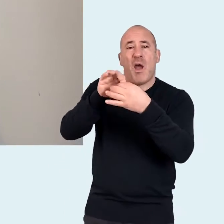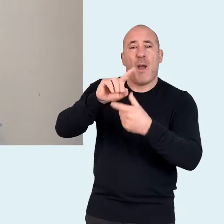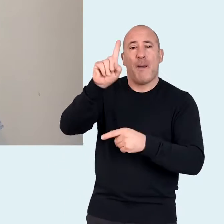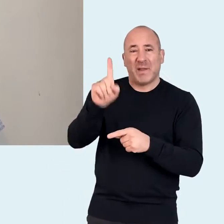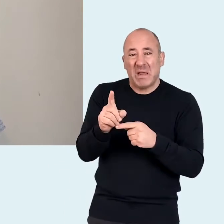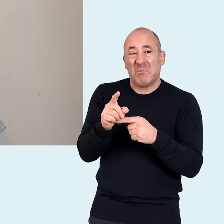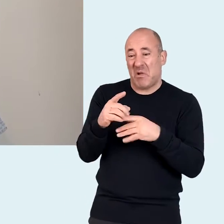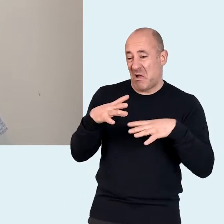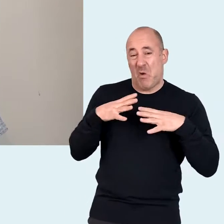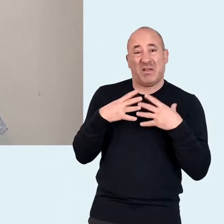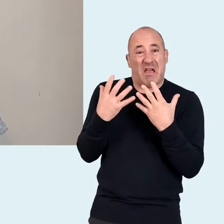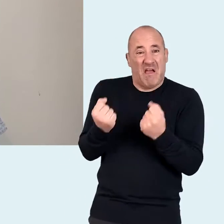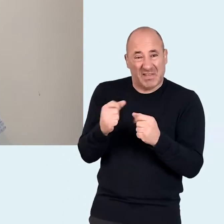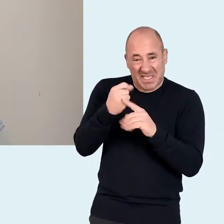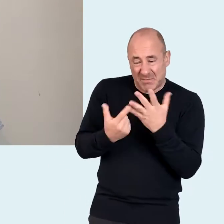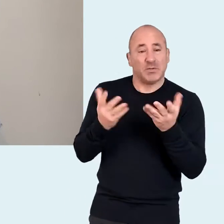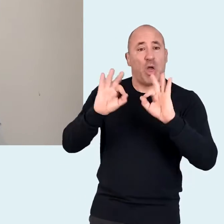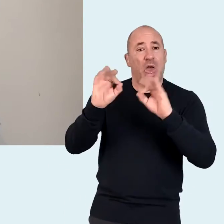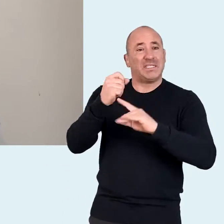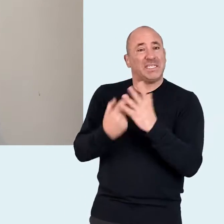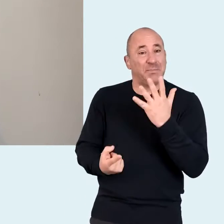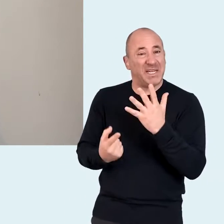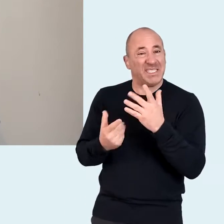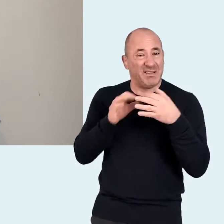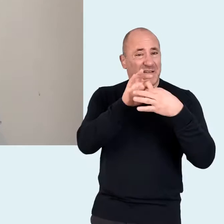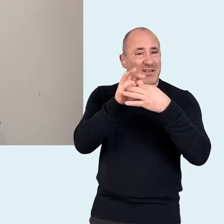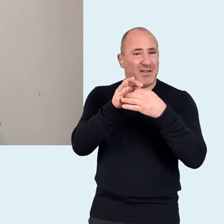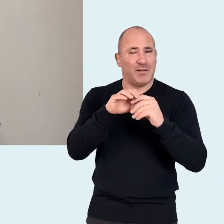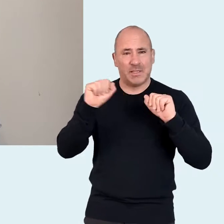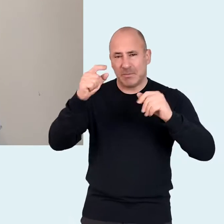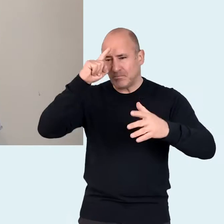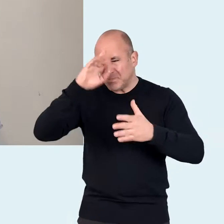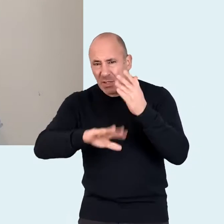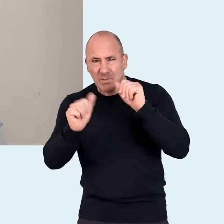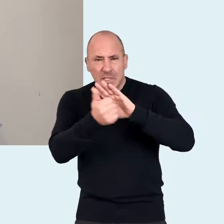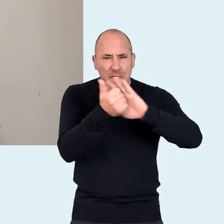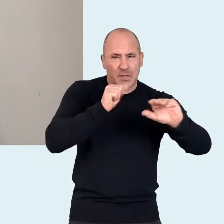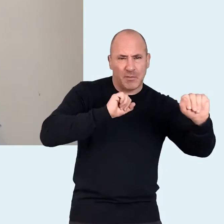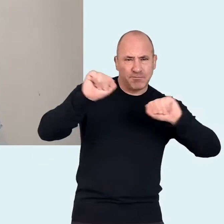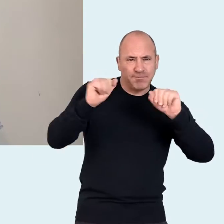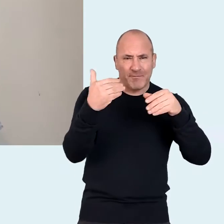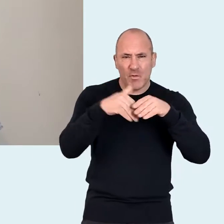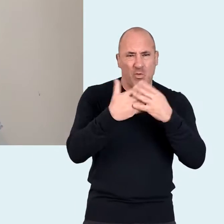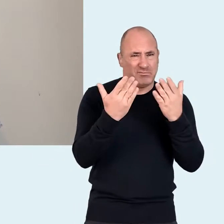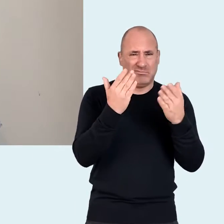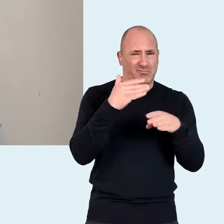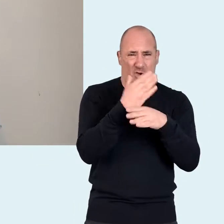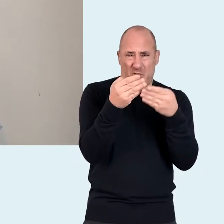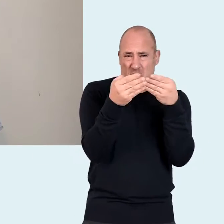disabilities together. Their experience and specialisms involve working to meet varying